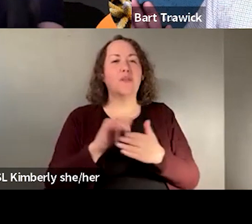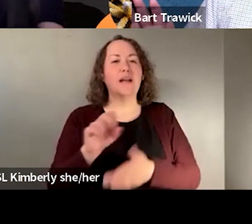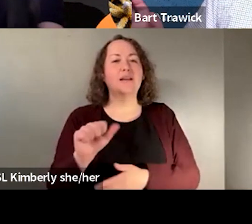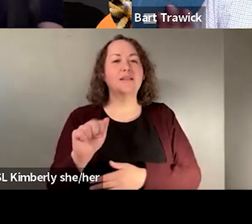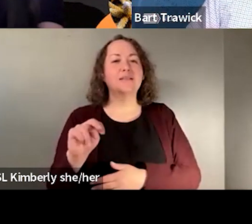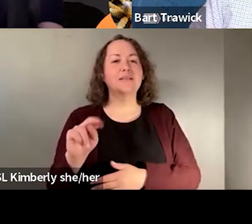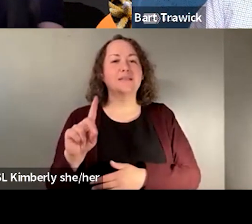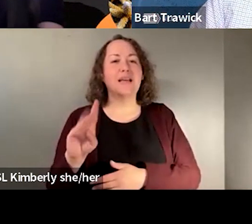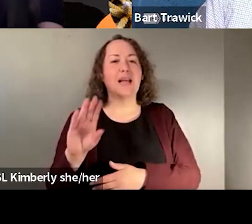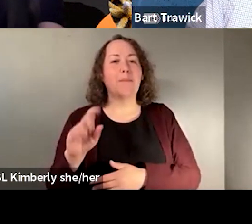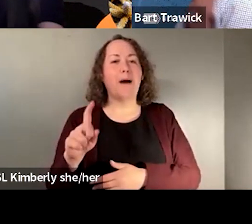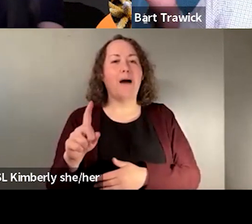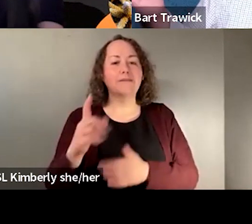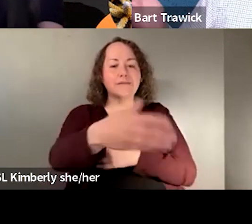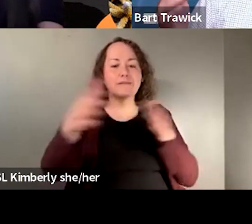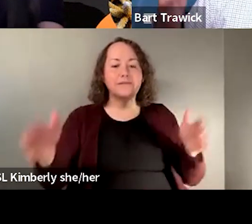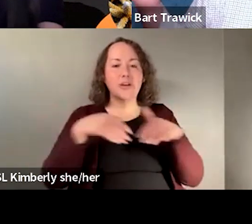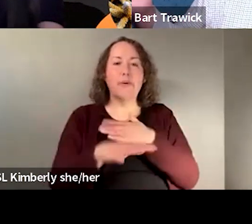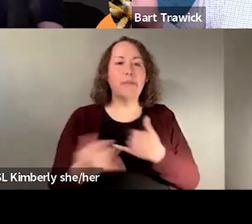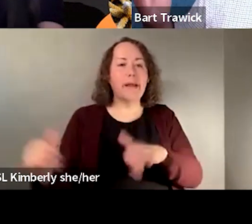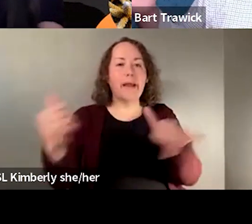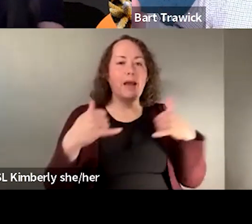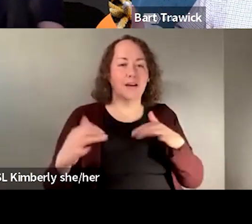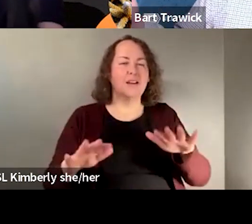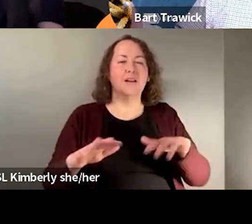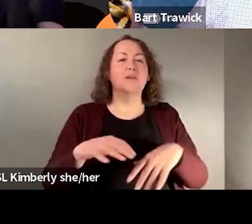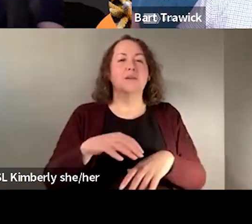This is -- not just a scientist. You know, maybe there's another use.